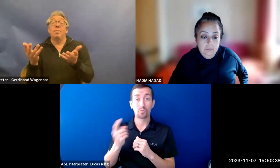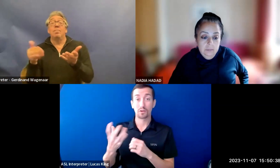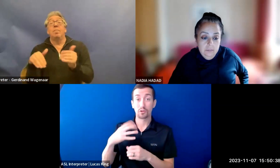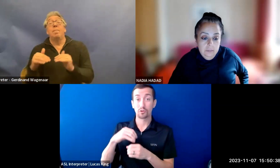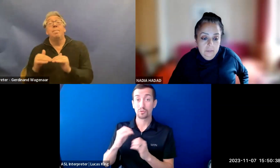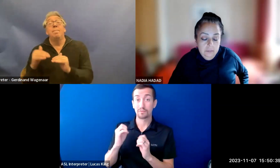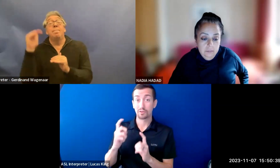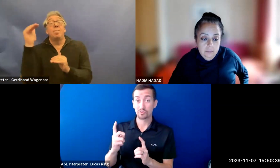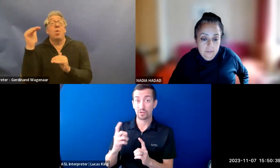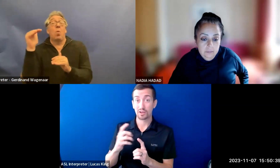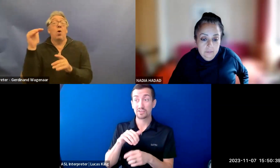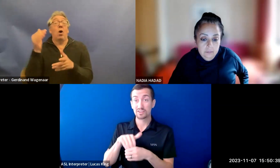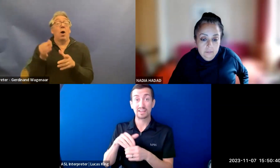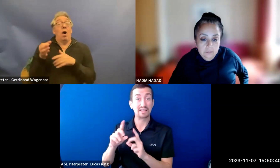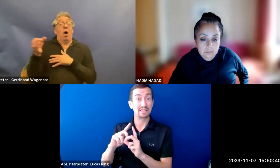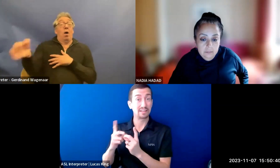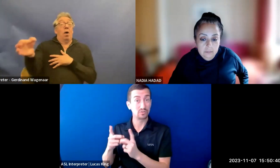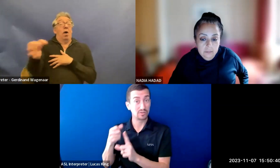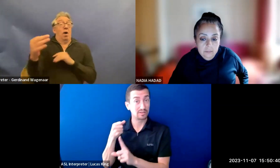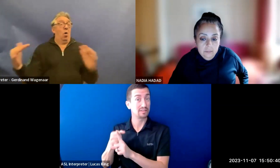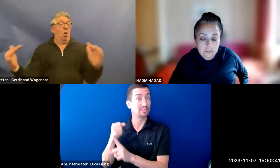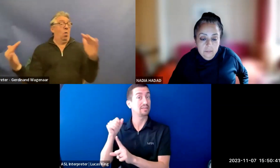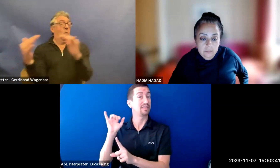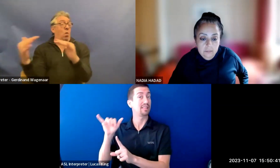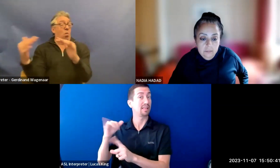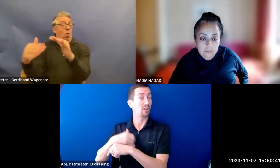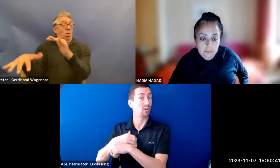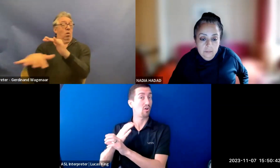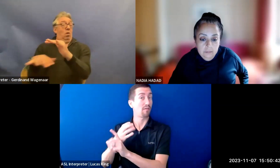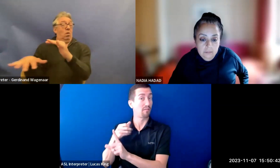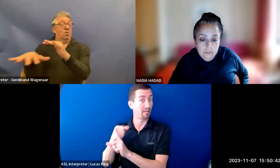in districts hit by conflict or climatic shocks,